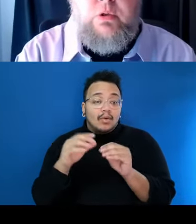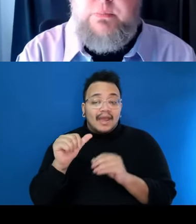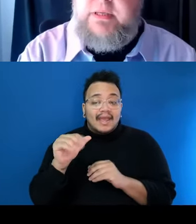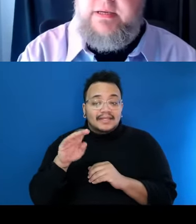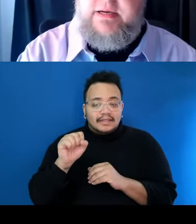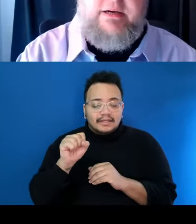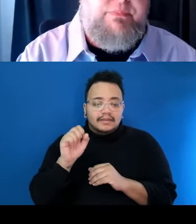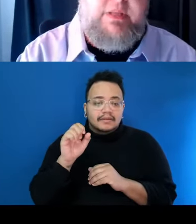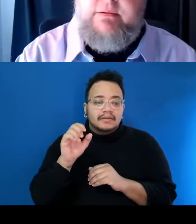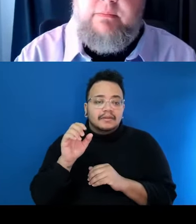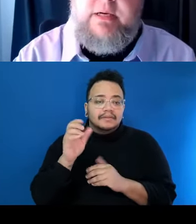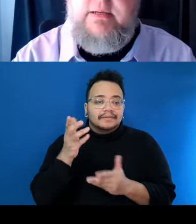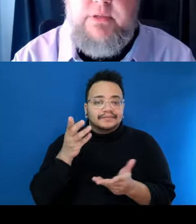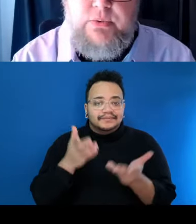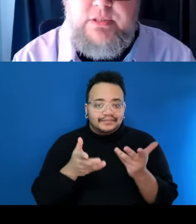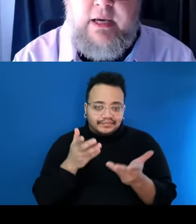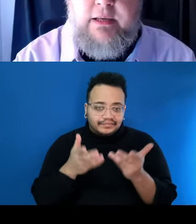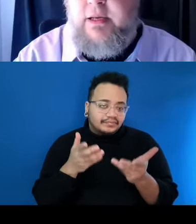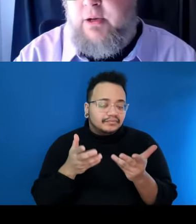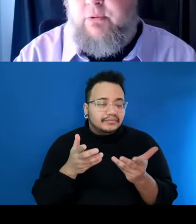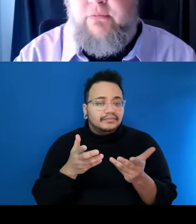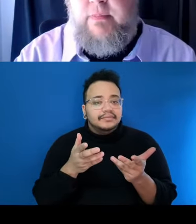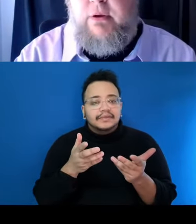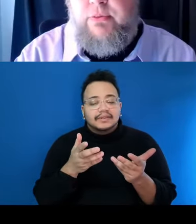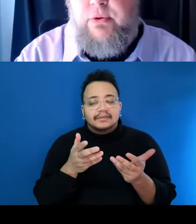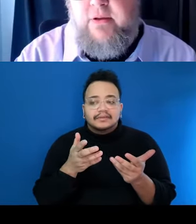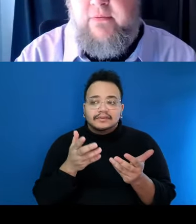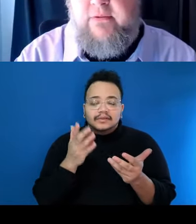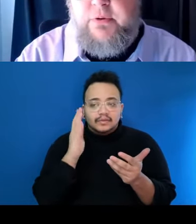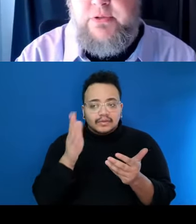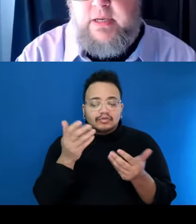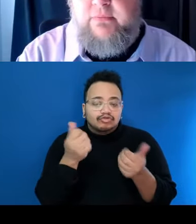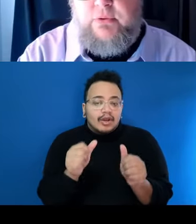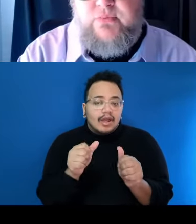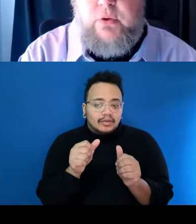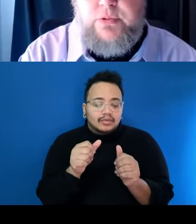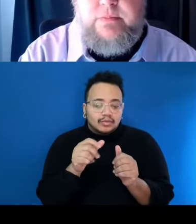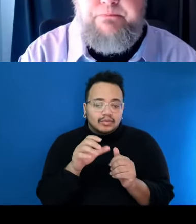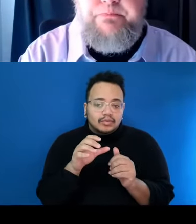will be attempting suicide, roughly about 35% of those folks.